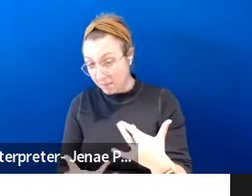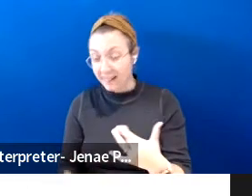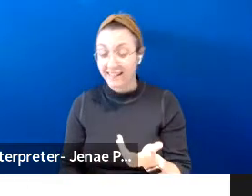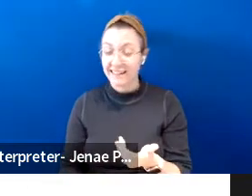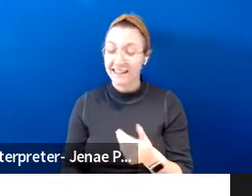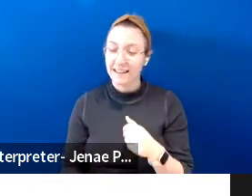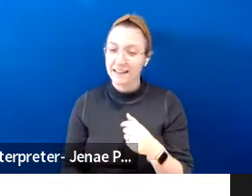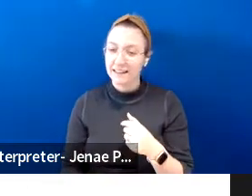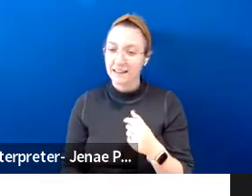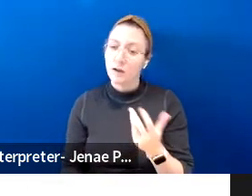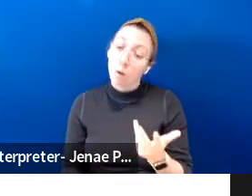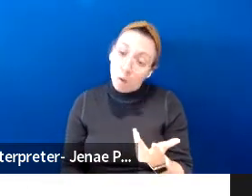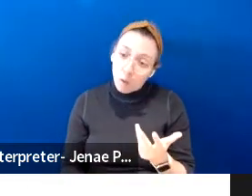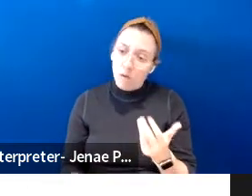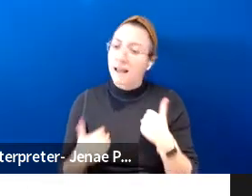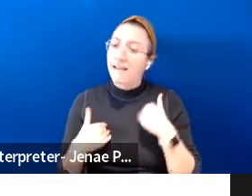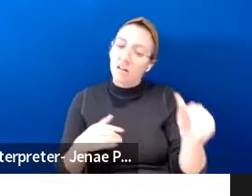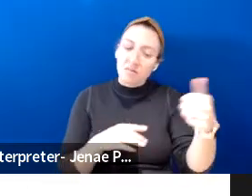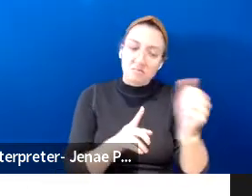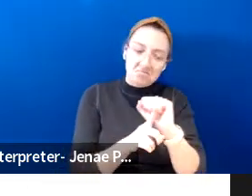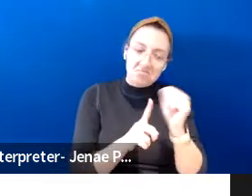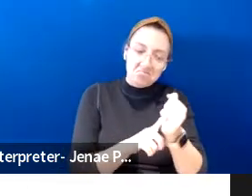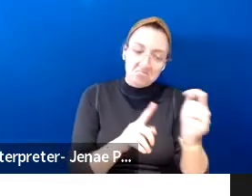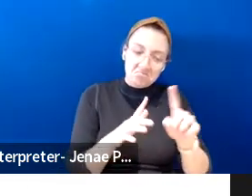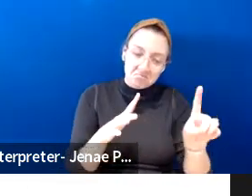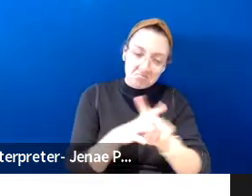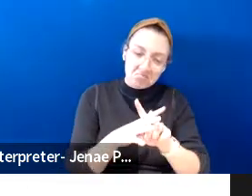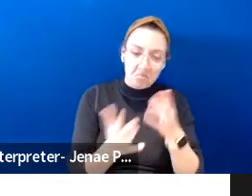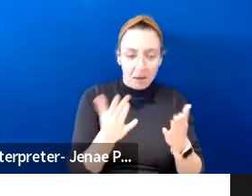or have other circumstances that might impact them as well.